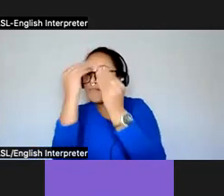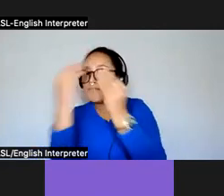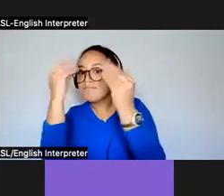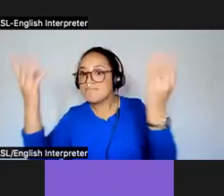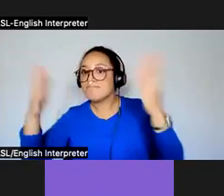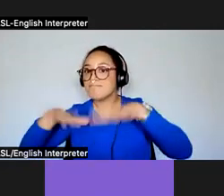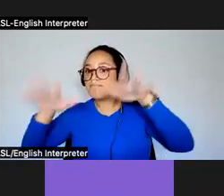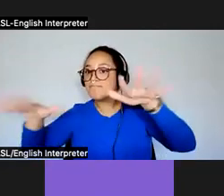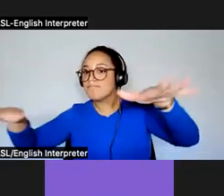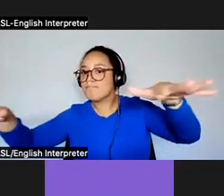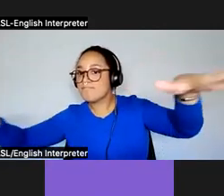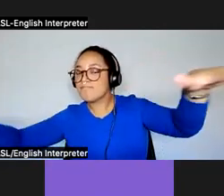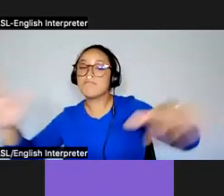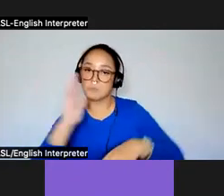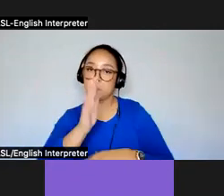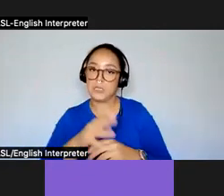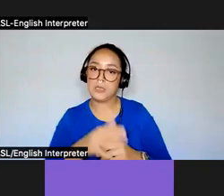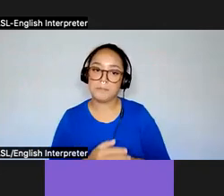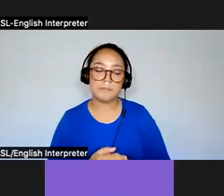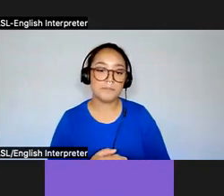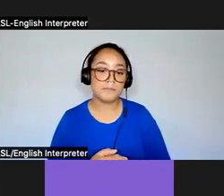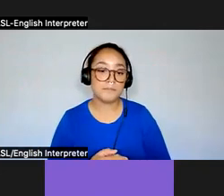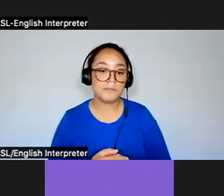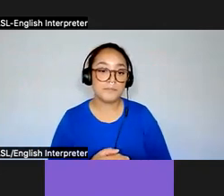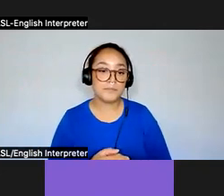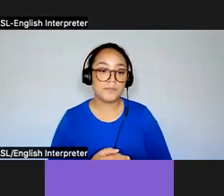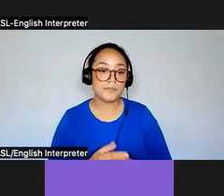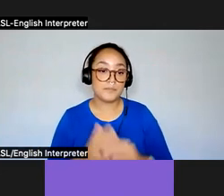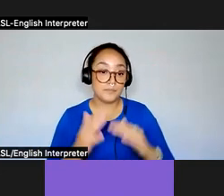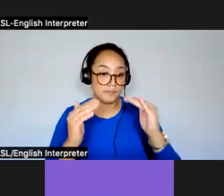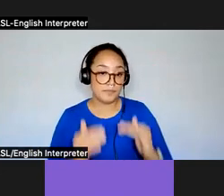Next slide.